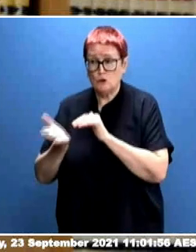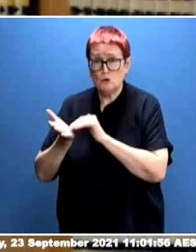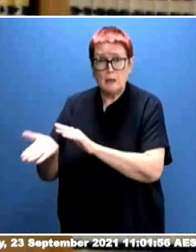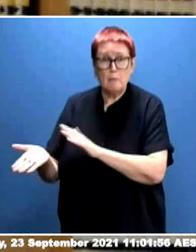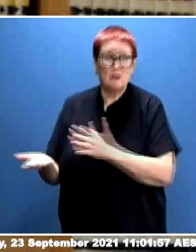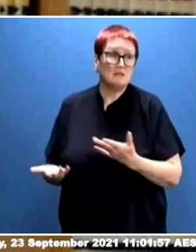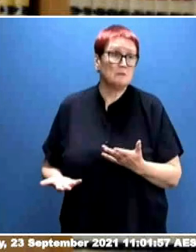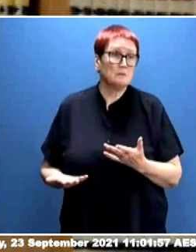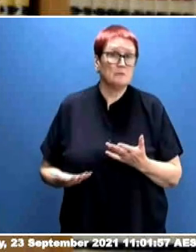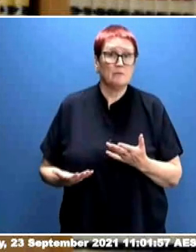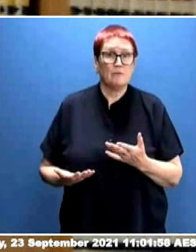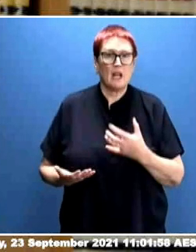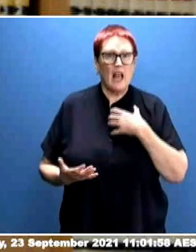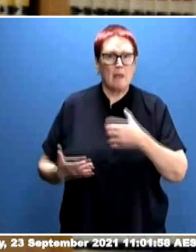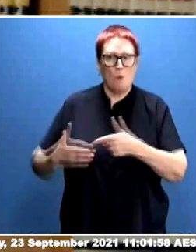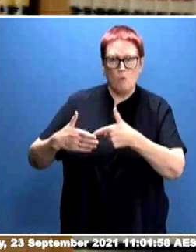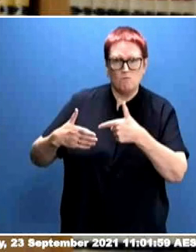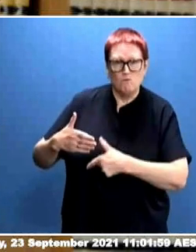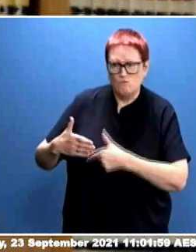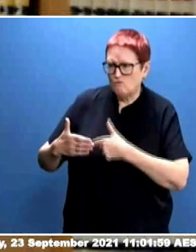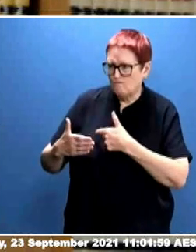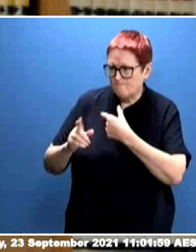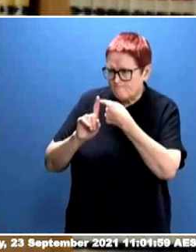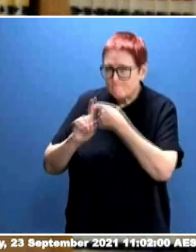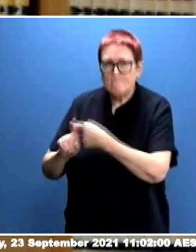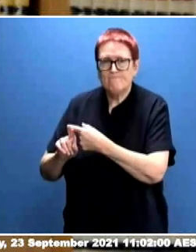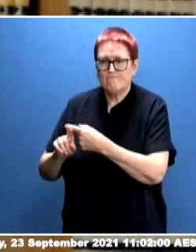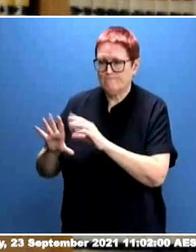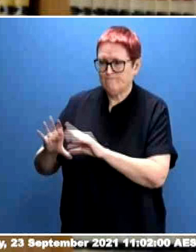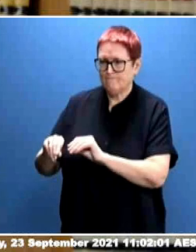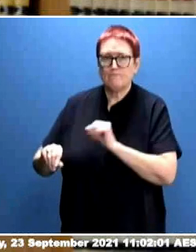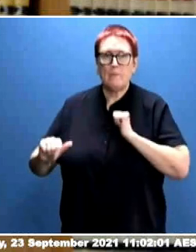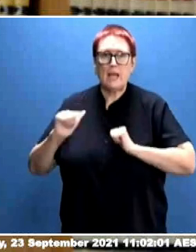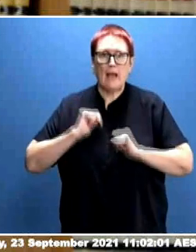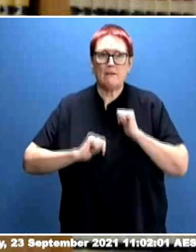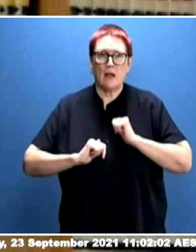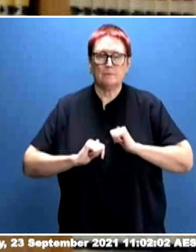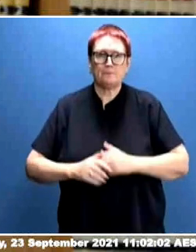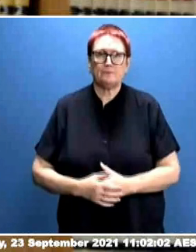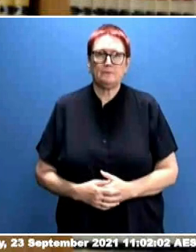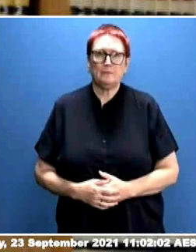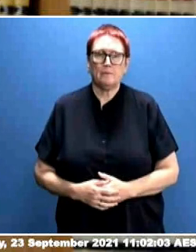that might be more intensively done to address the behaviours, not just simply the ones we talked about earlier